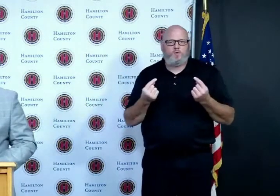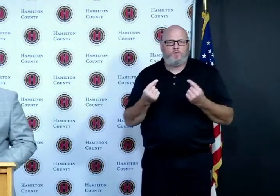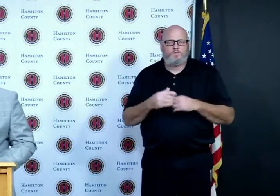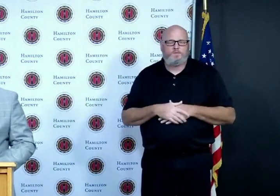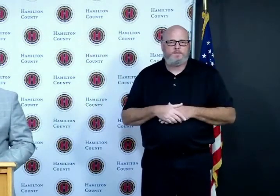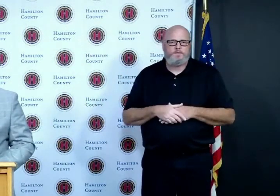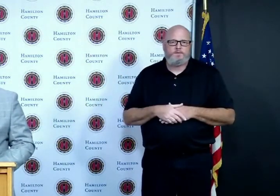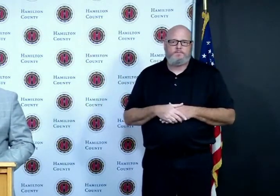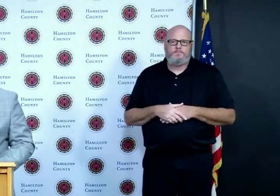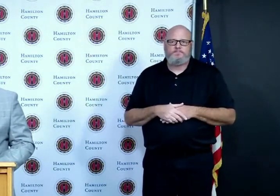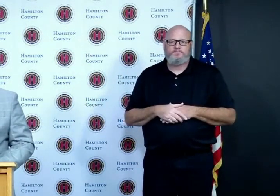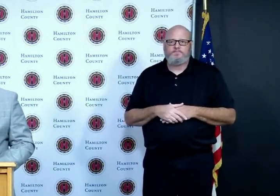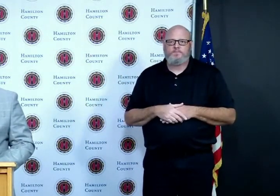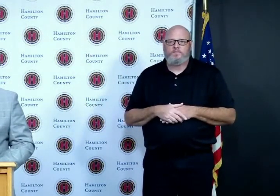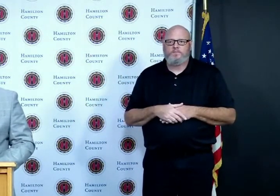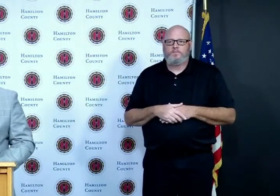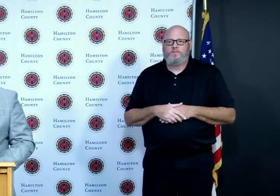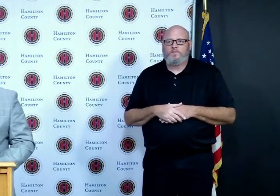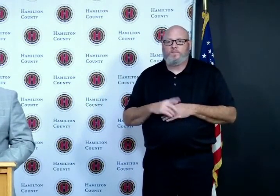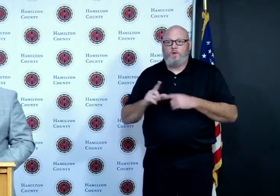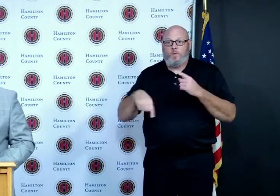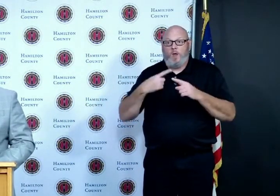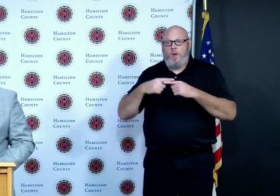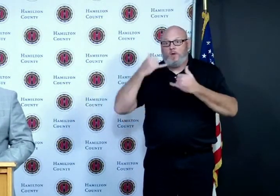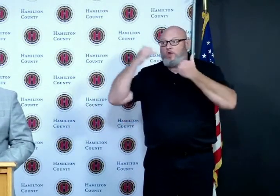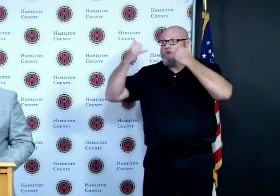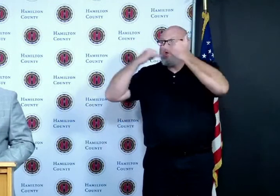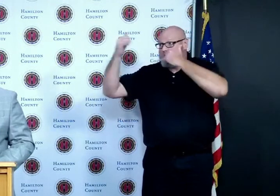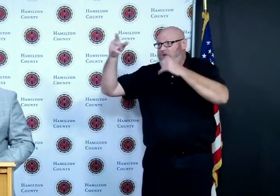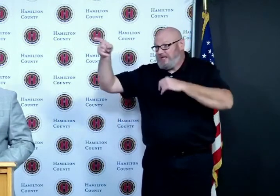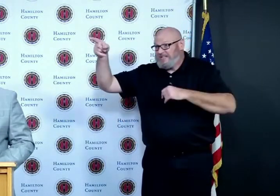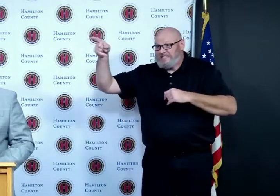them an appointment to get vaccinated they're the most thankful and happy group that there